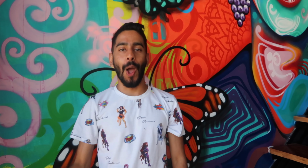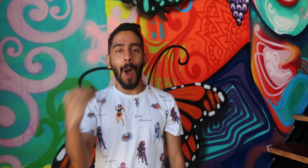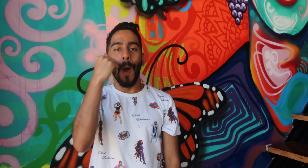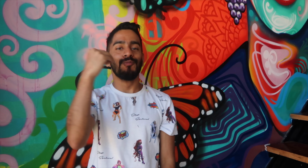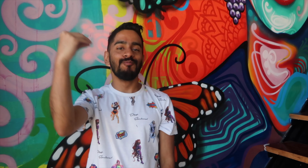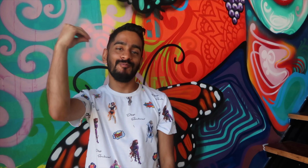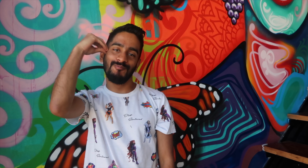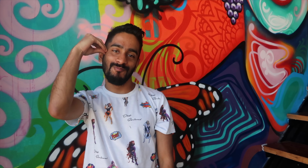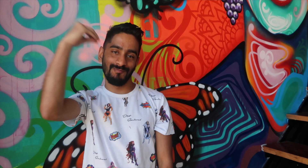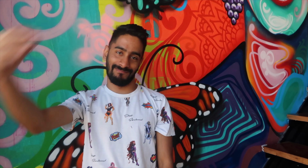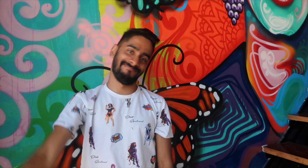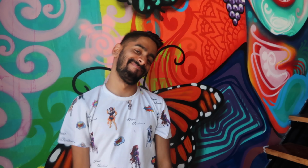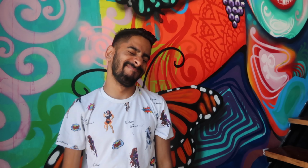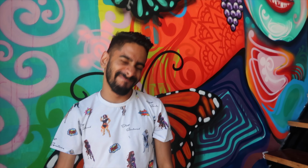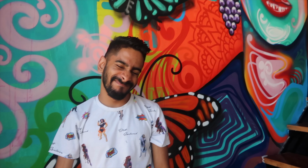Home.